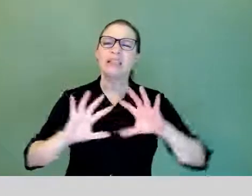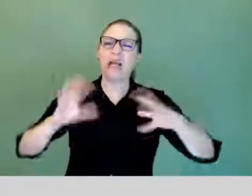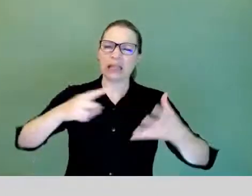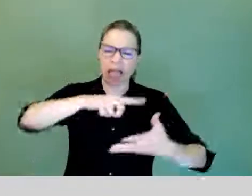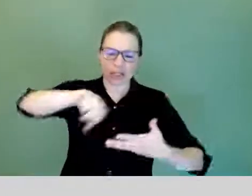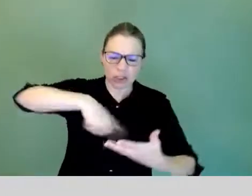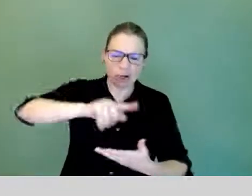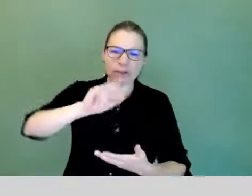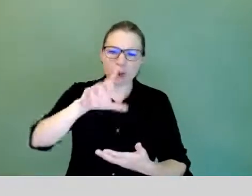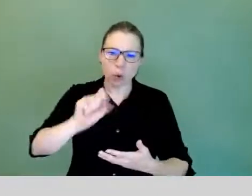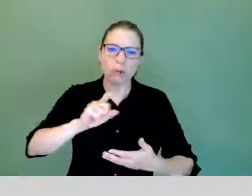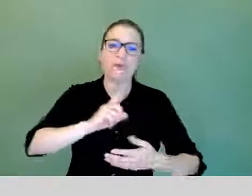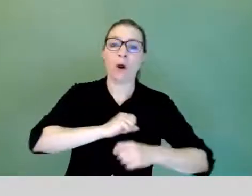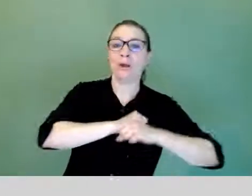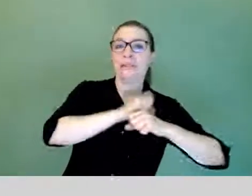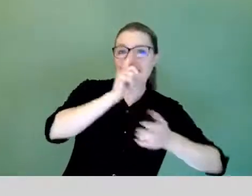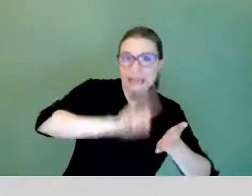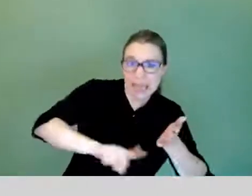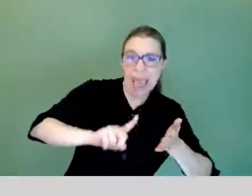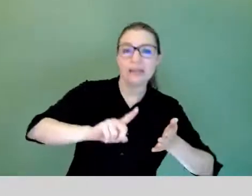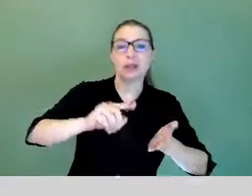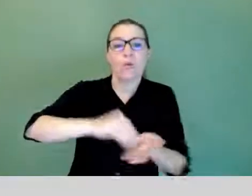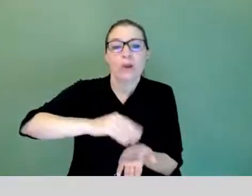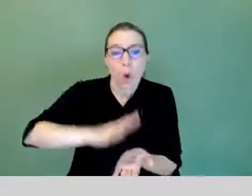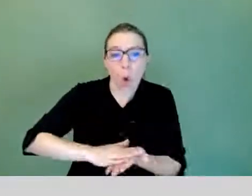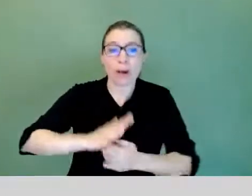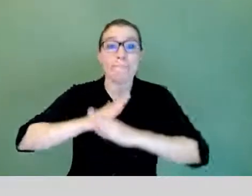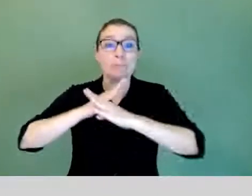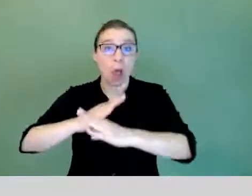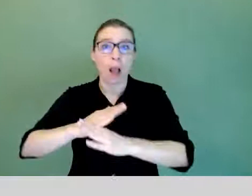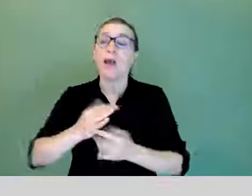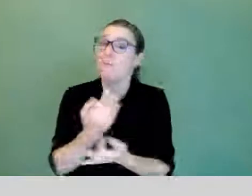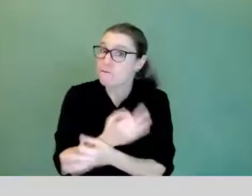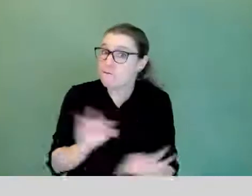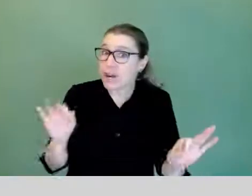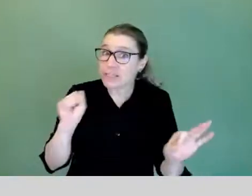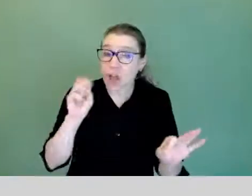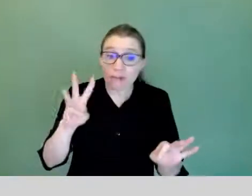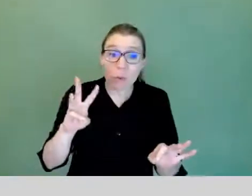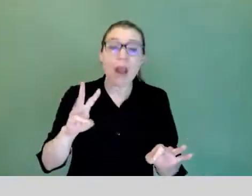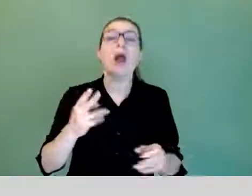record and block attacks on the Web application. It's a free software. It supports Python language